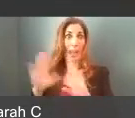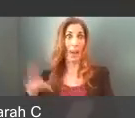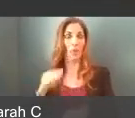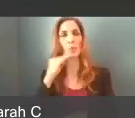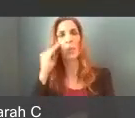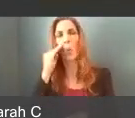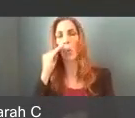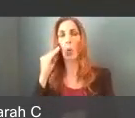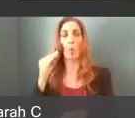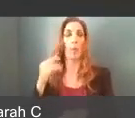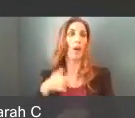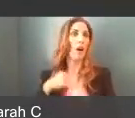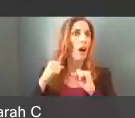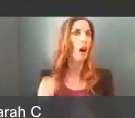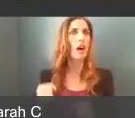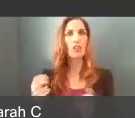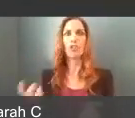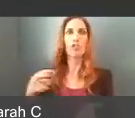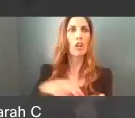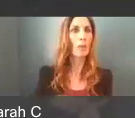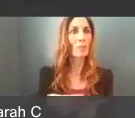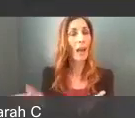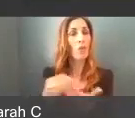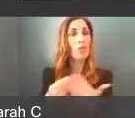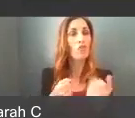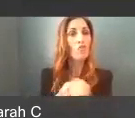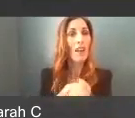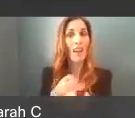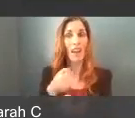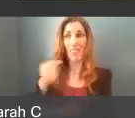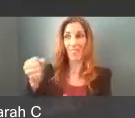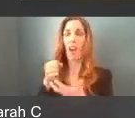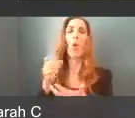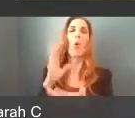my seat! The grant funding will be very helpful in carrying us through these difficult winter